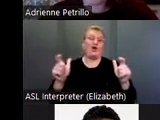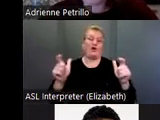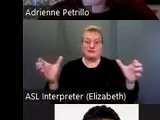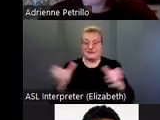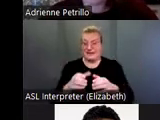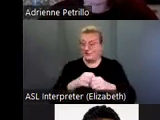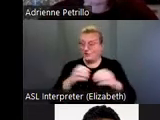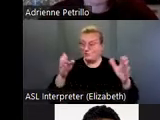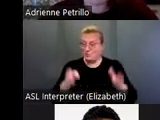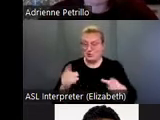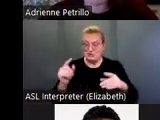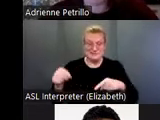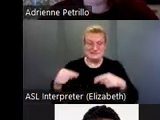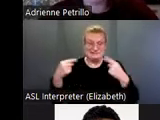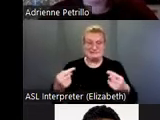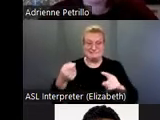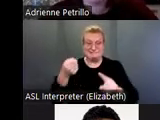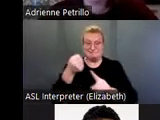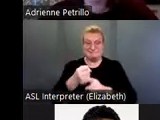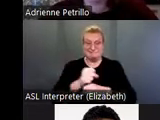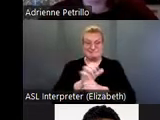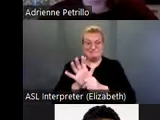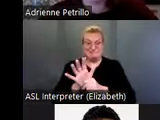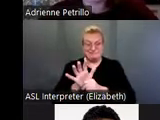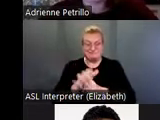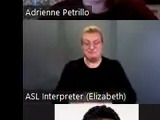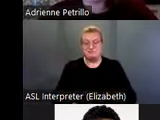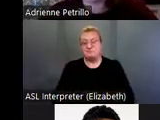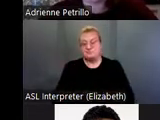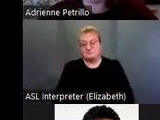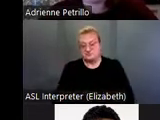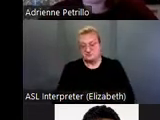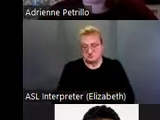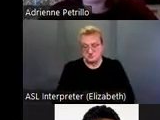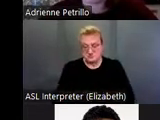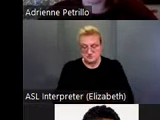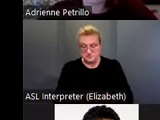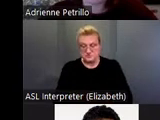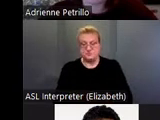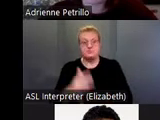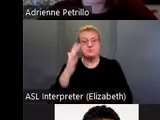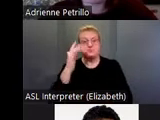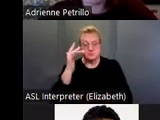since the pandemic started, and it is in part because an event of this scale